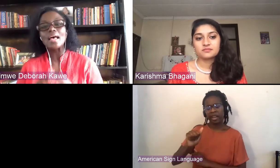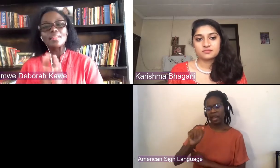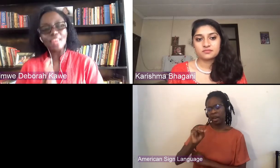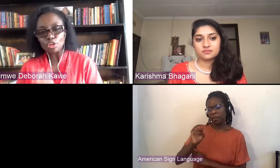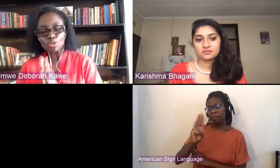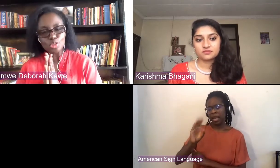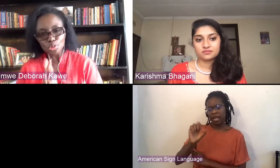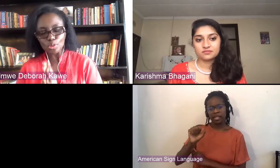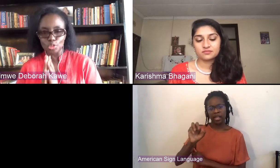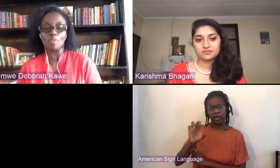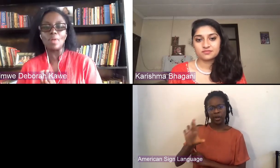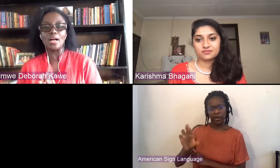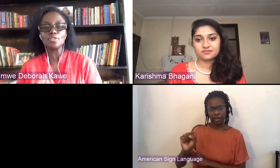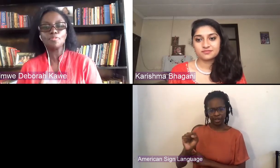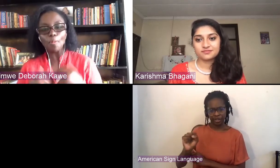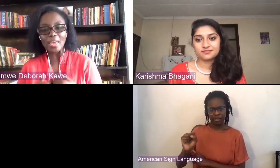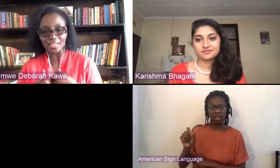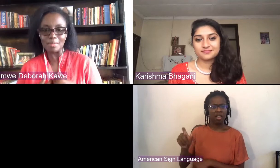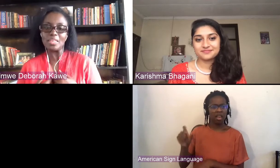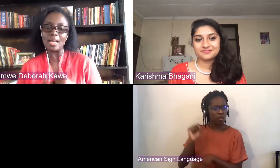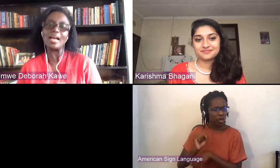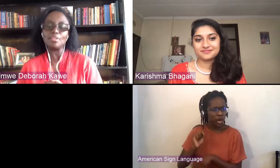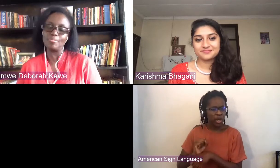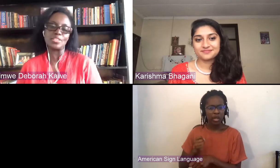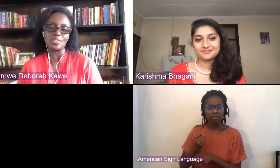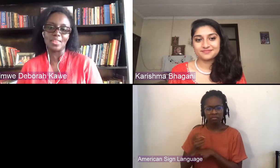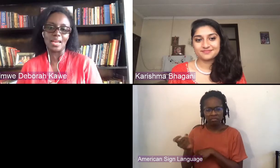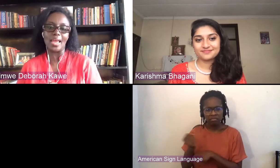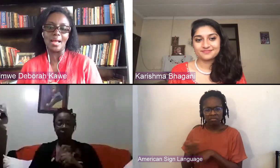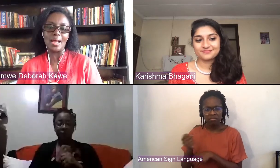Thank you so, so much for making me the kind of person that I am.